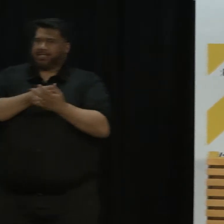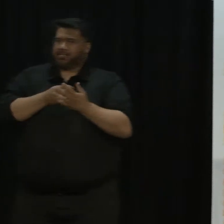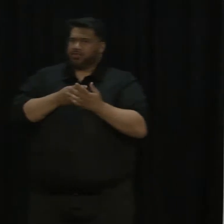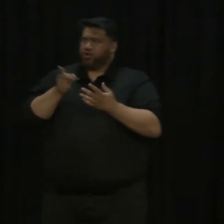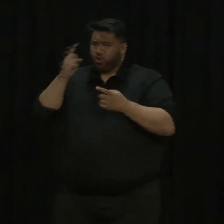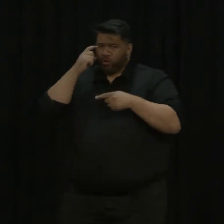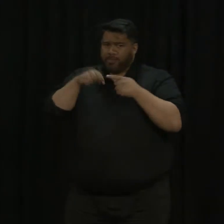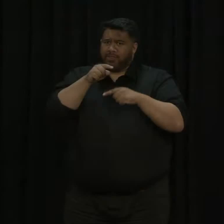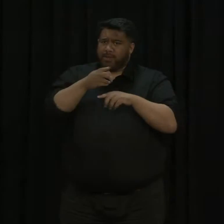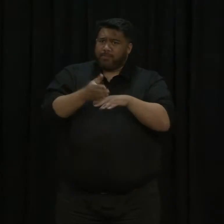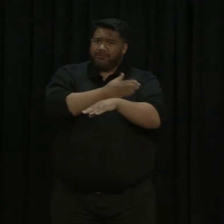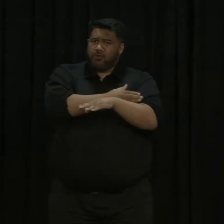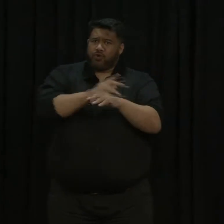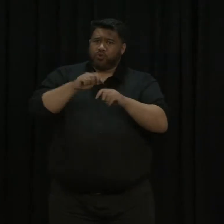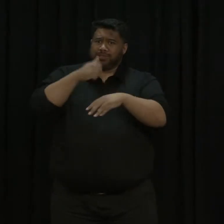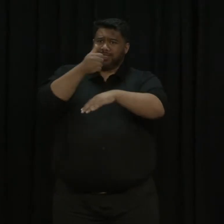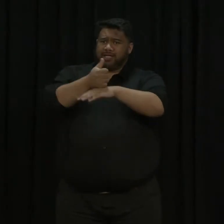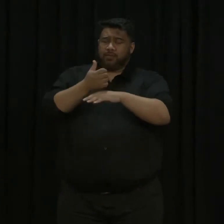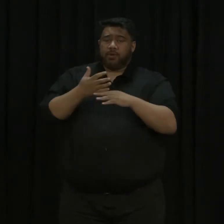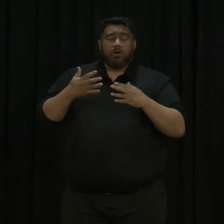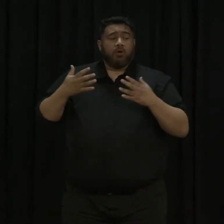accessibility for basic needs,